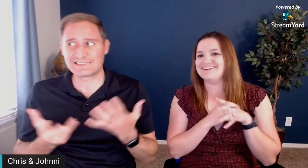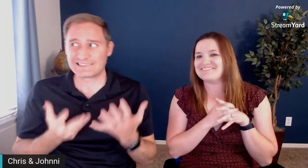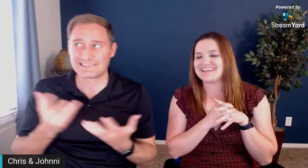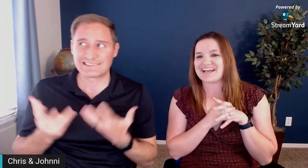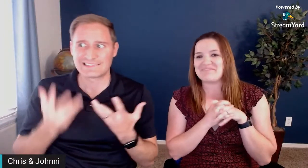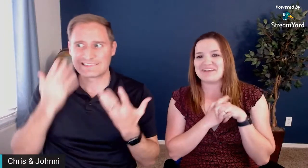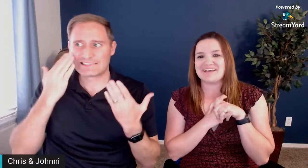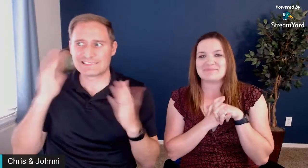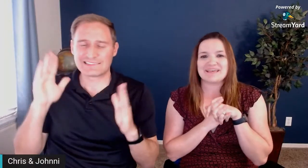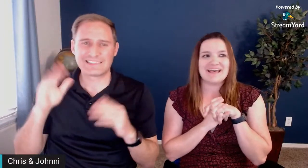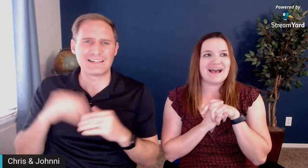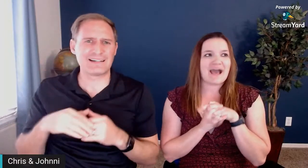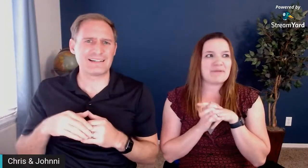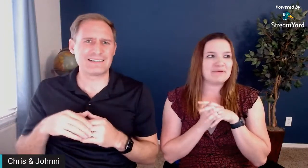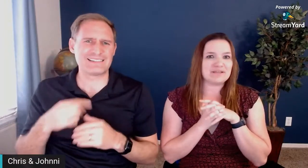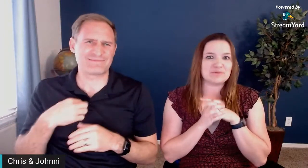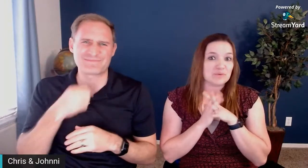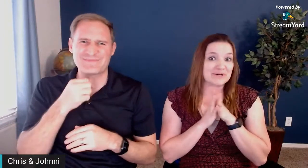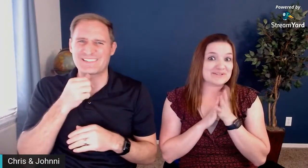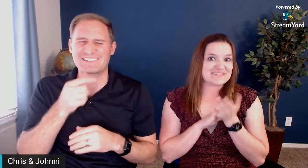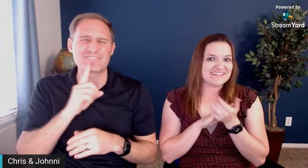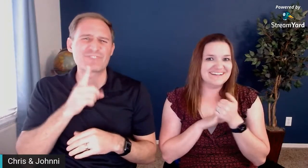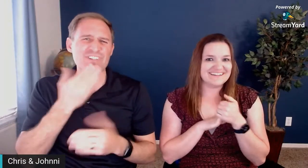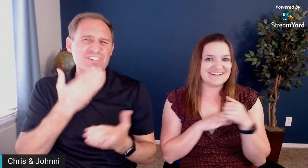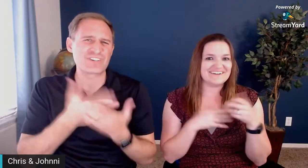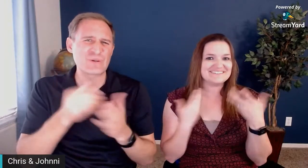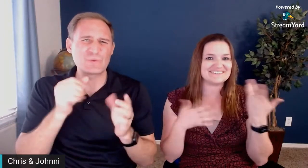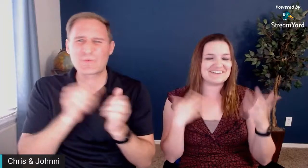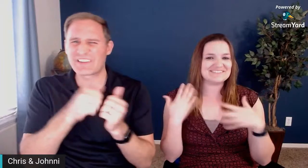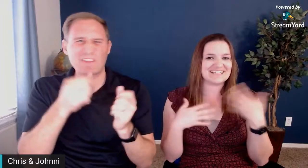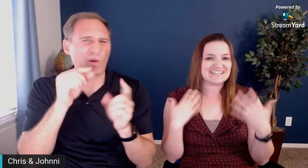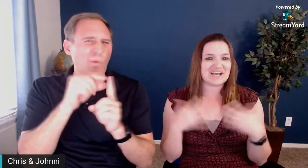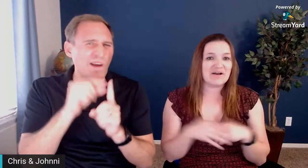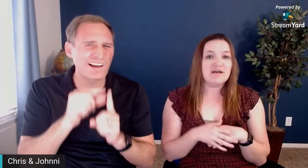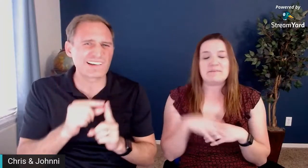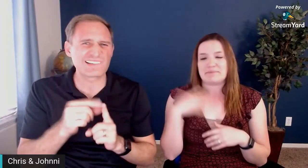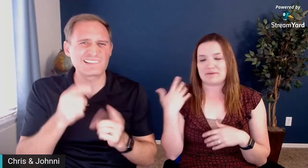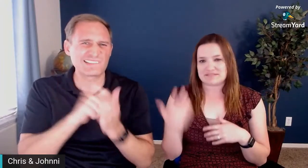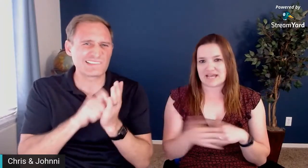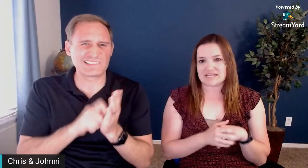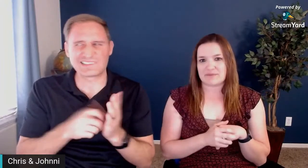i'm like i'm not i'm not really good with the words you know so i was like no but we sat down